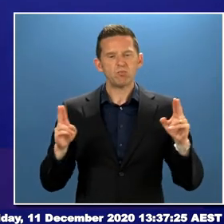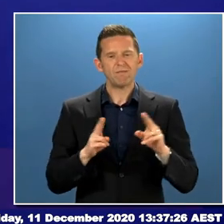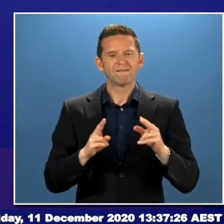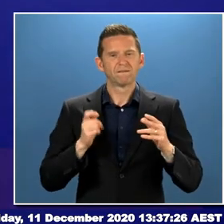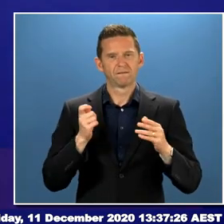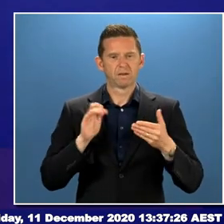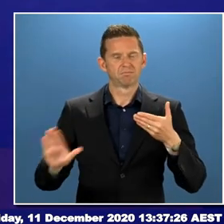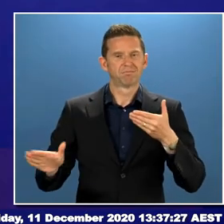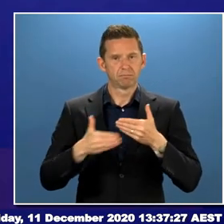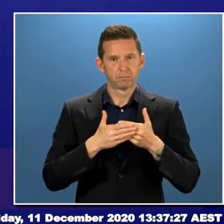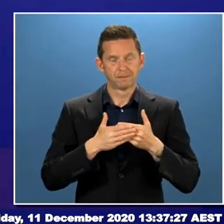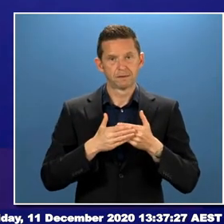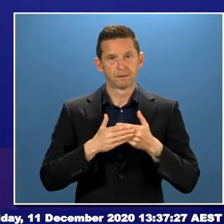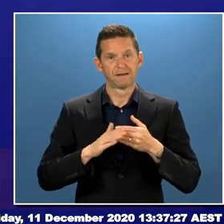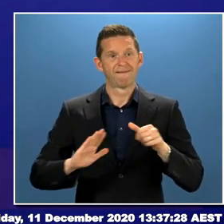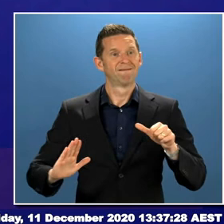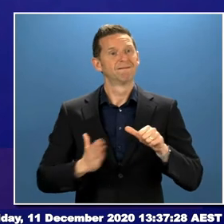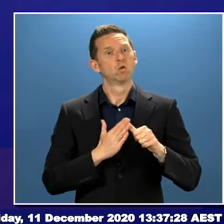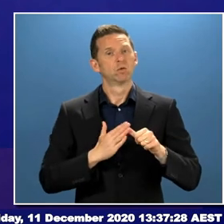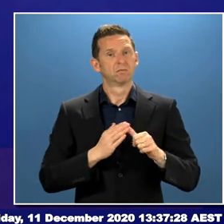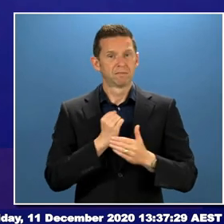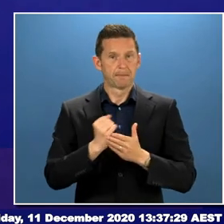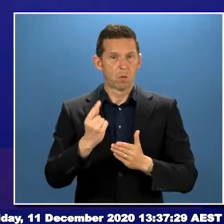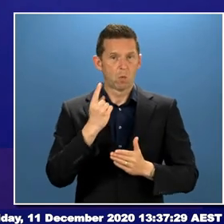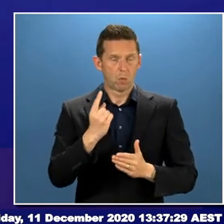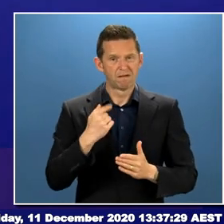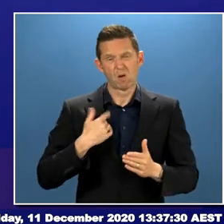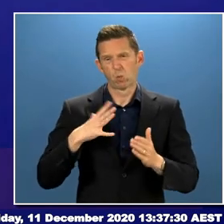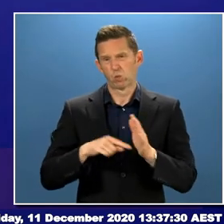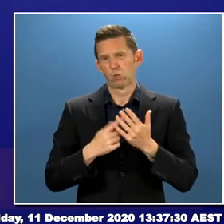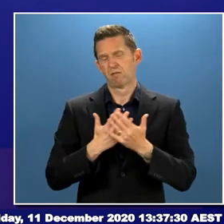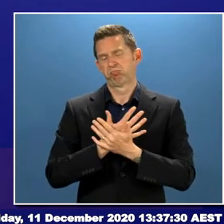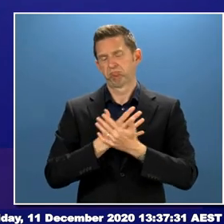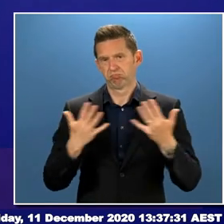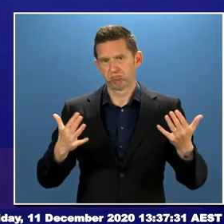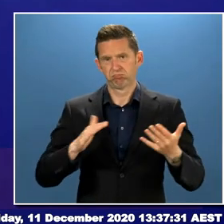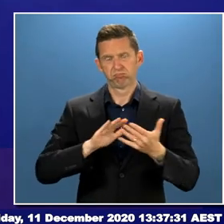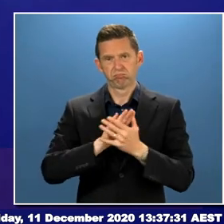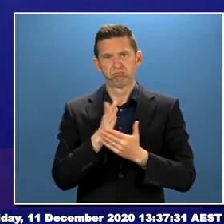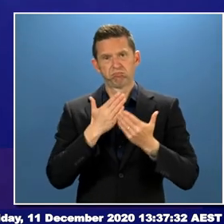First and most importantly, I would like to express the deep appreciation of the